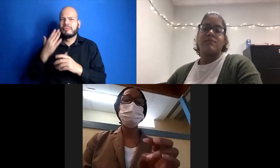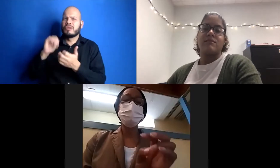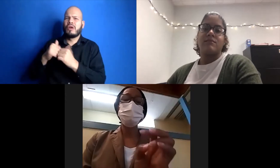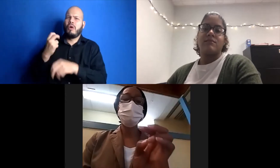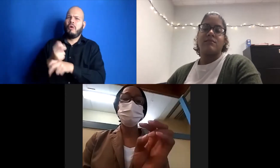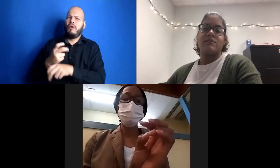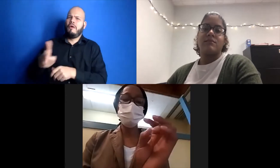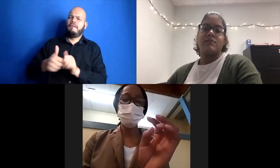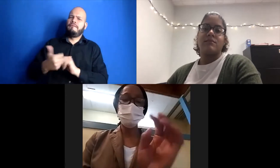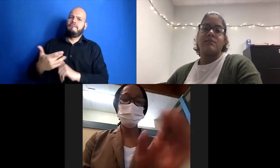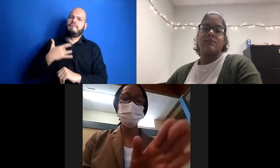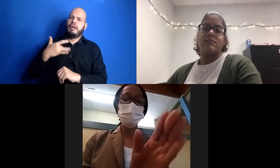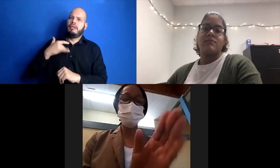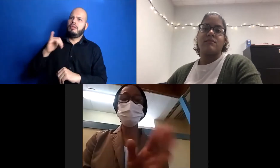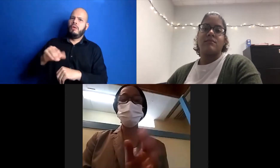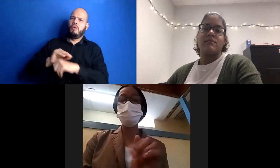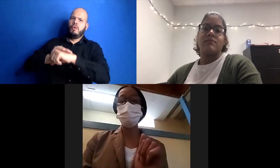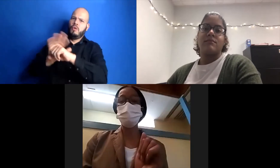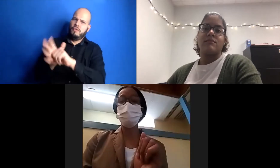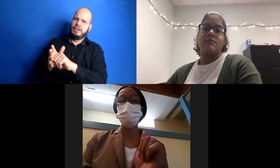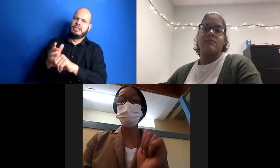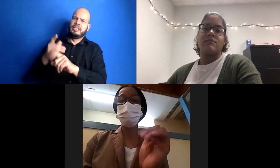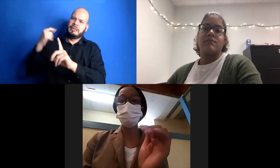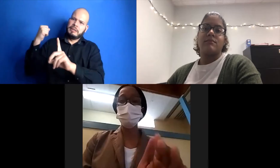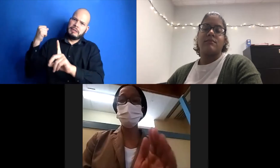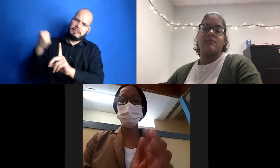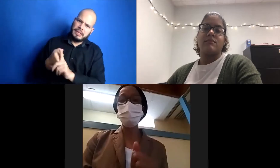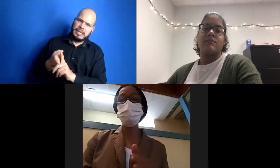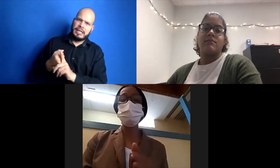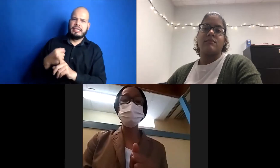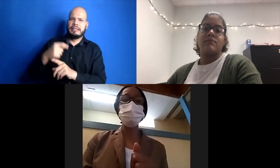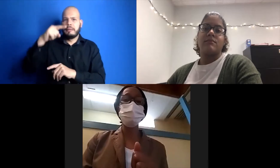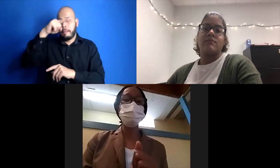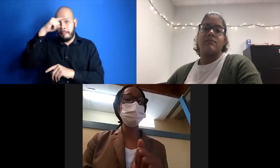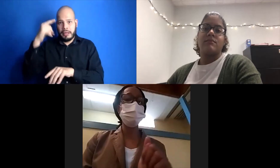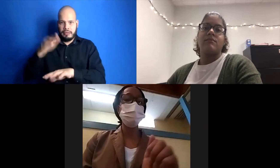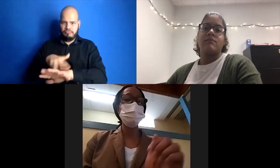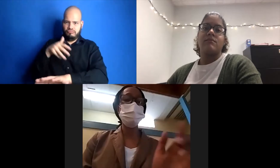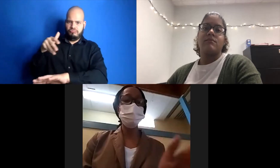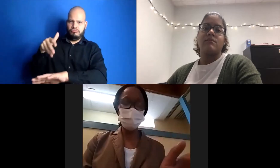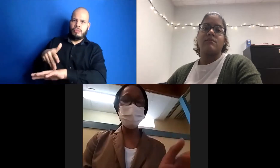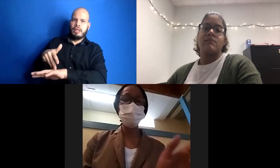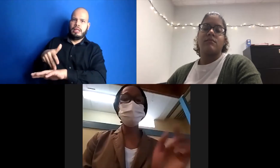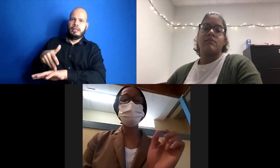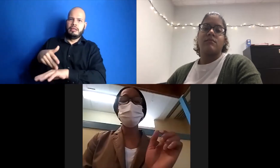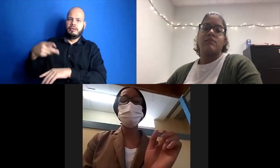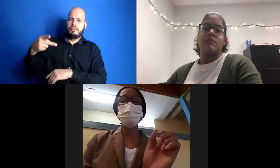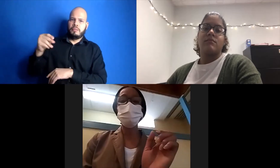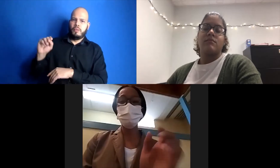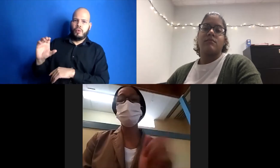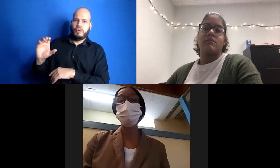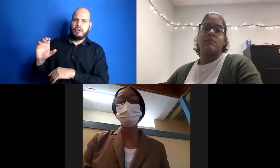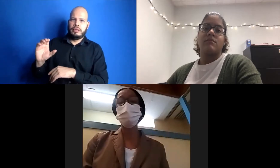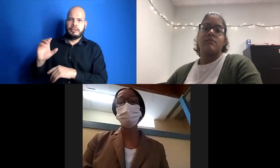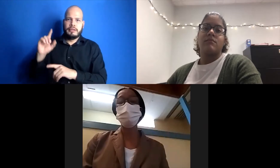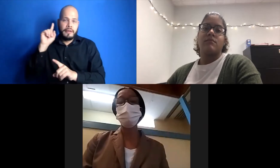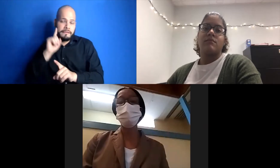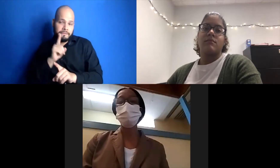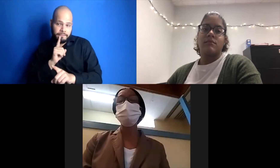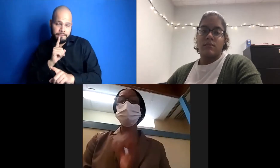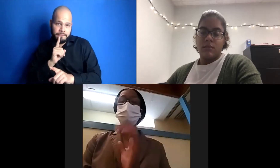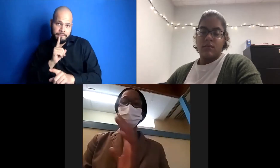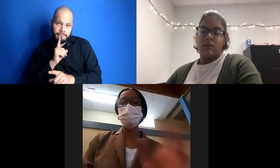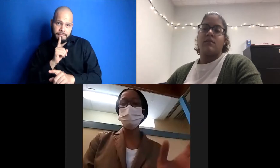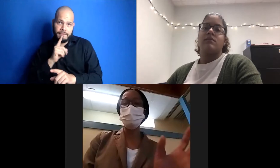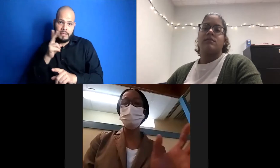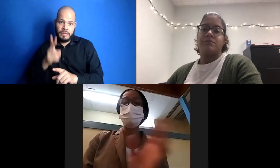the black indigenous uh people of color deaf and hard of hearing because being black and